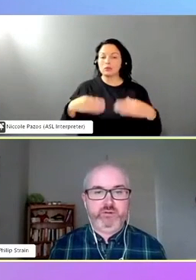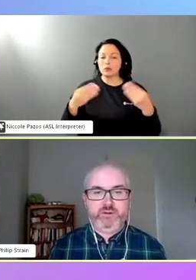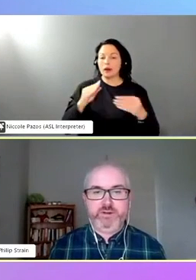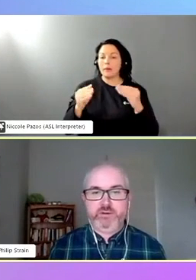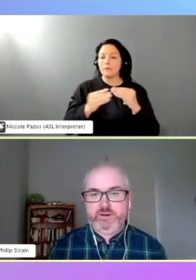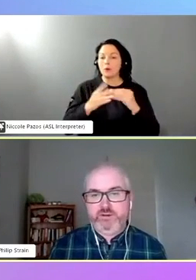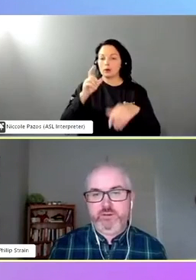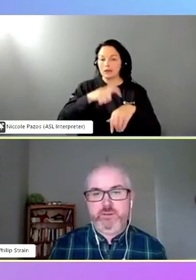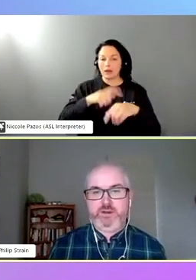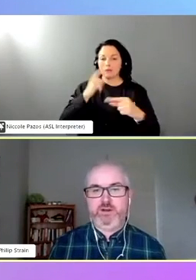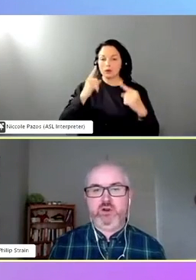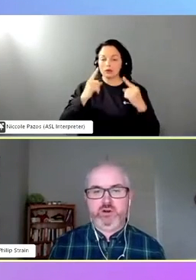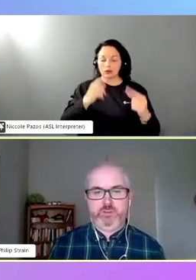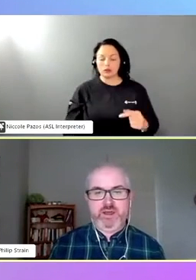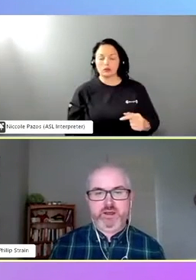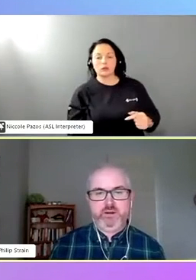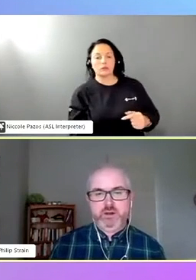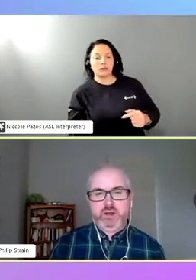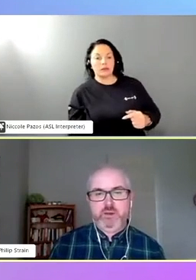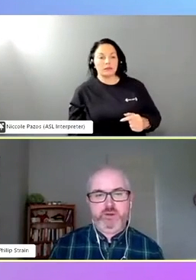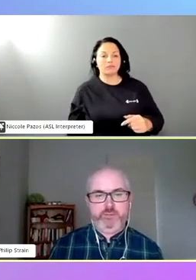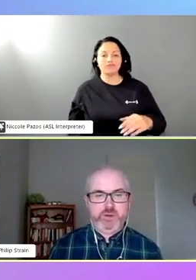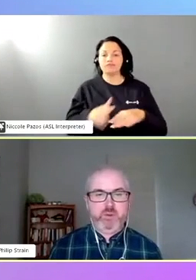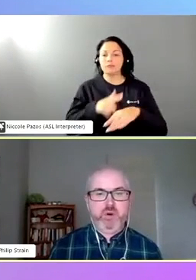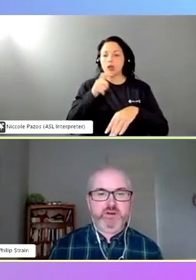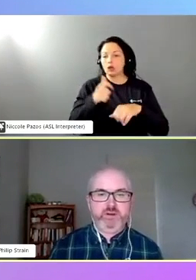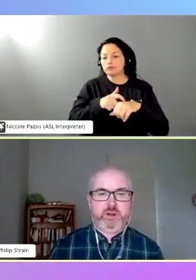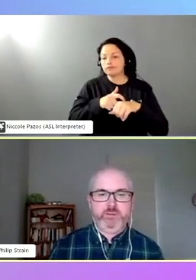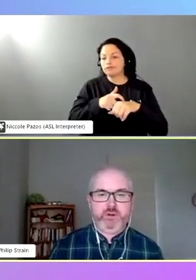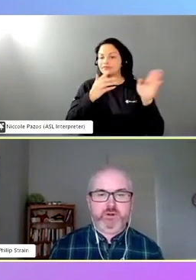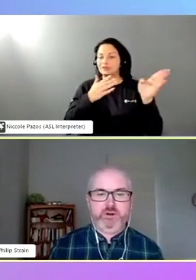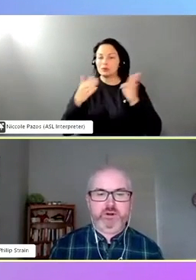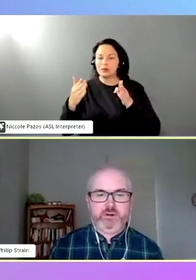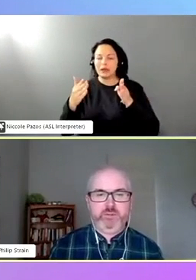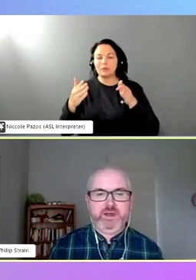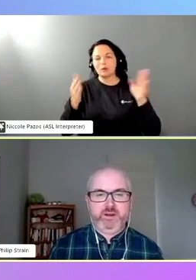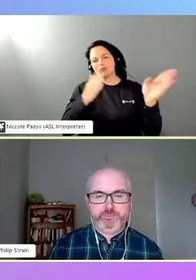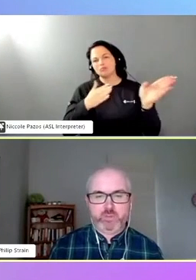but we do have something that conceptually speaking provide hierarchy to the boards.